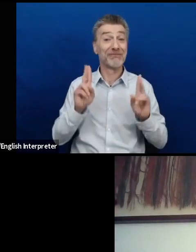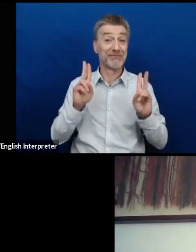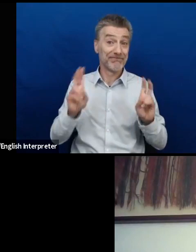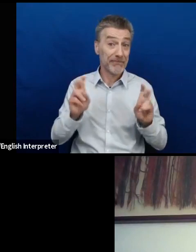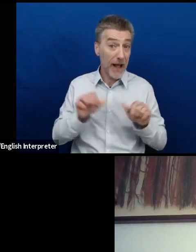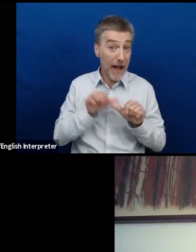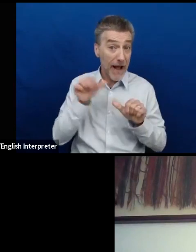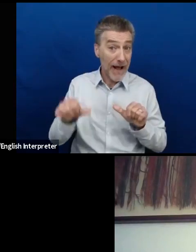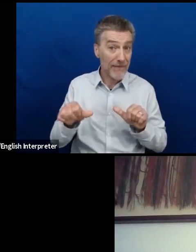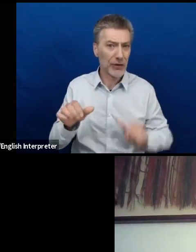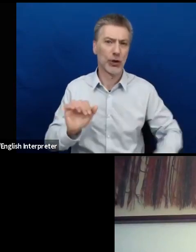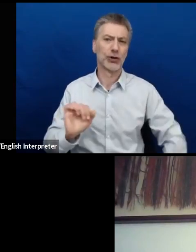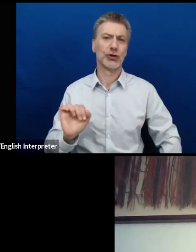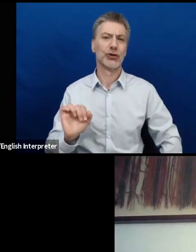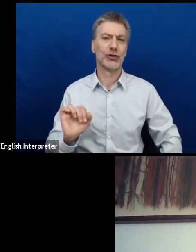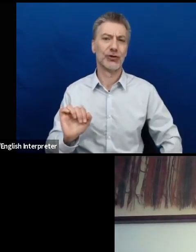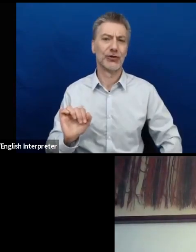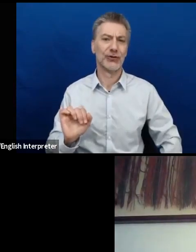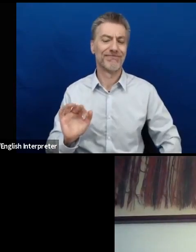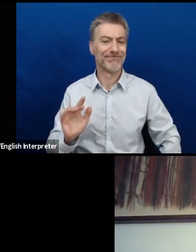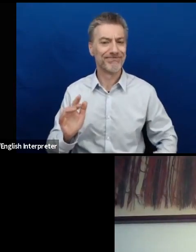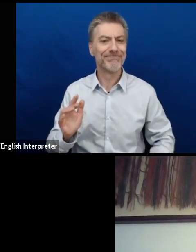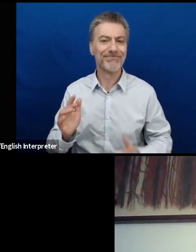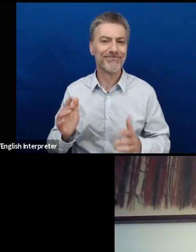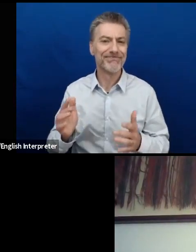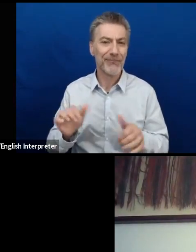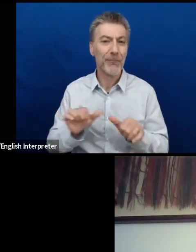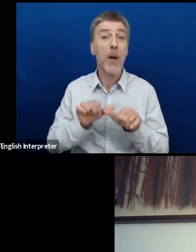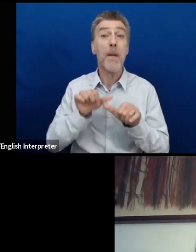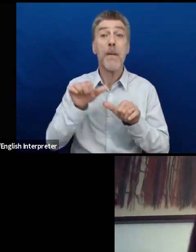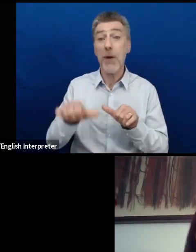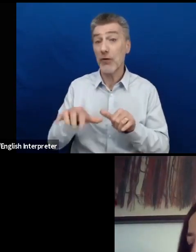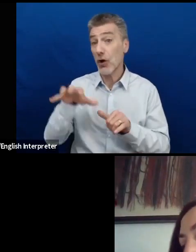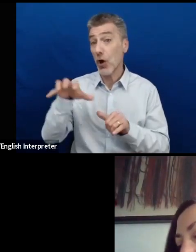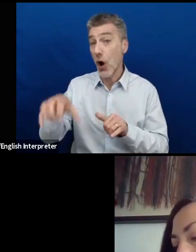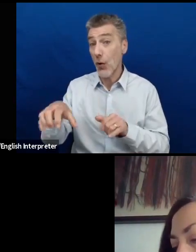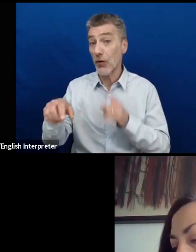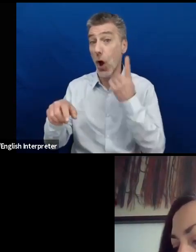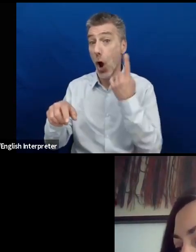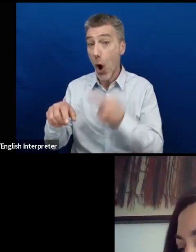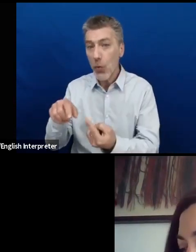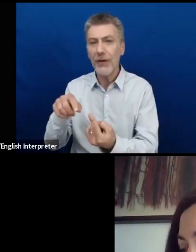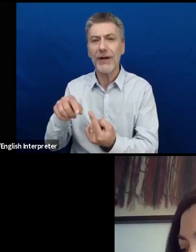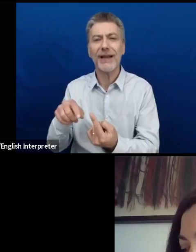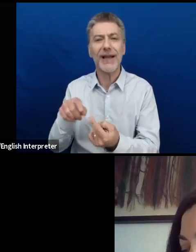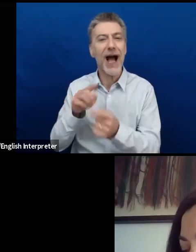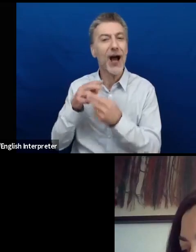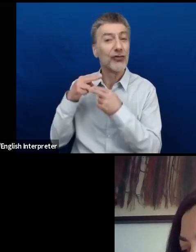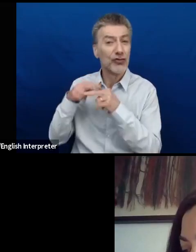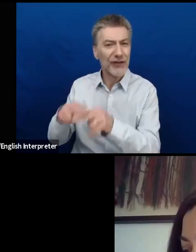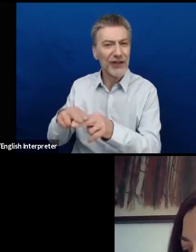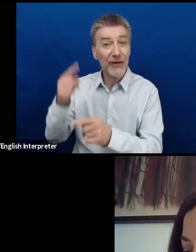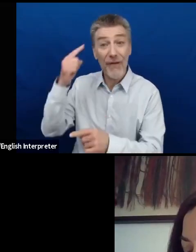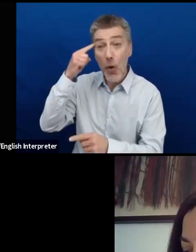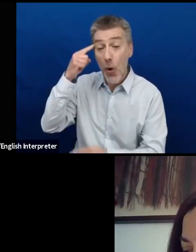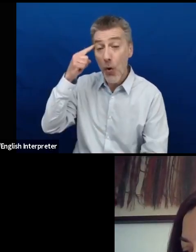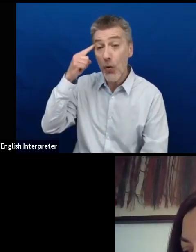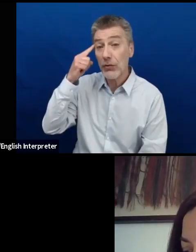consider the colonial and what it is that is being addressed so I don't understand the post colonial at the time after